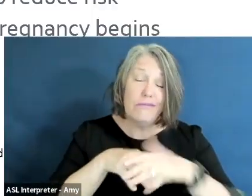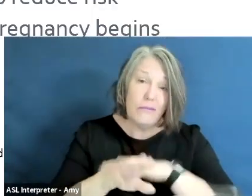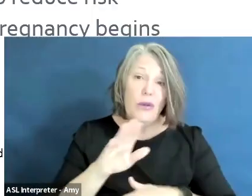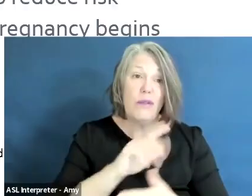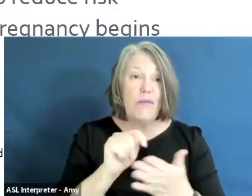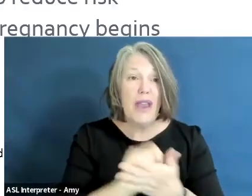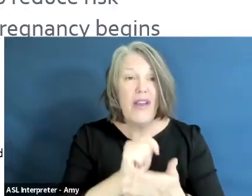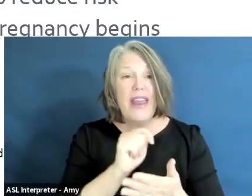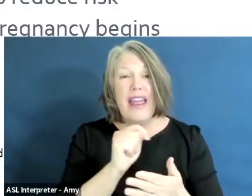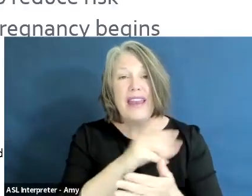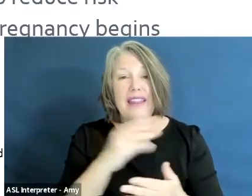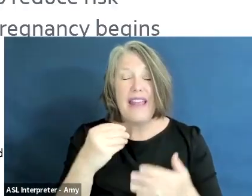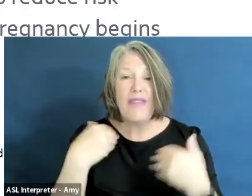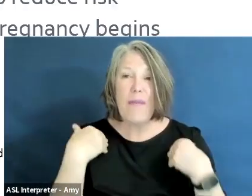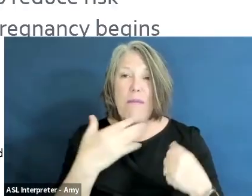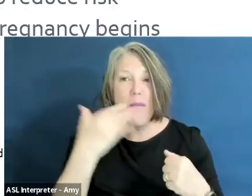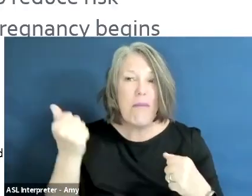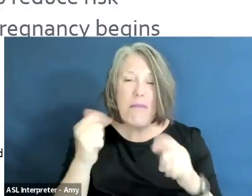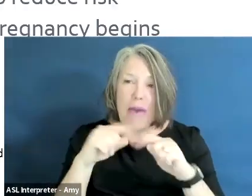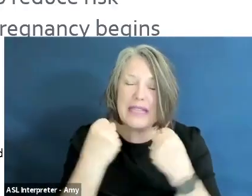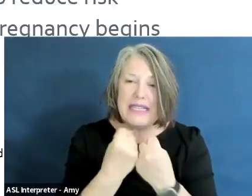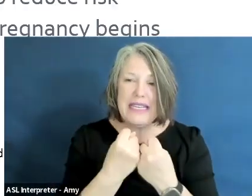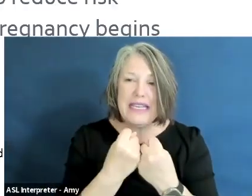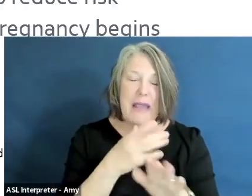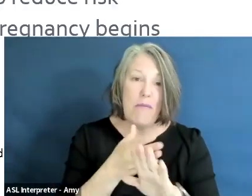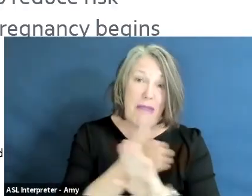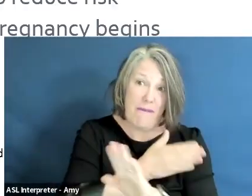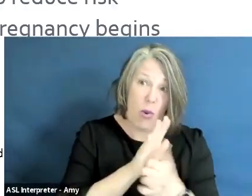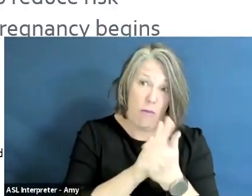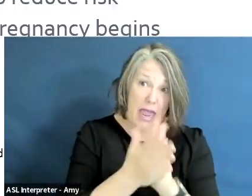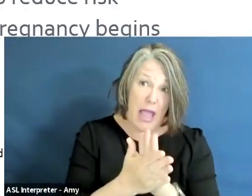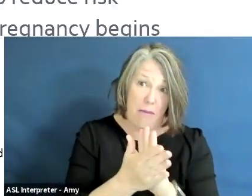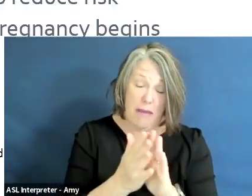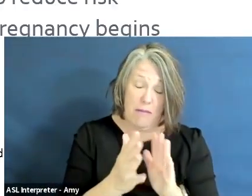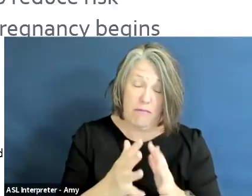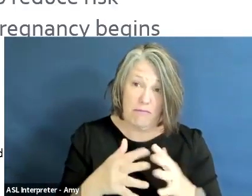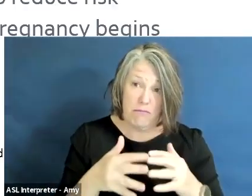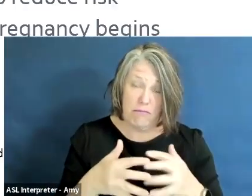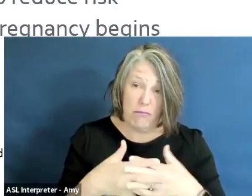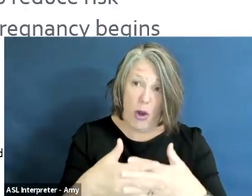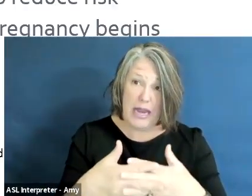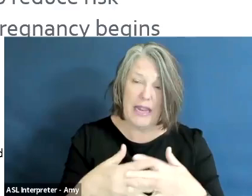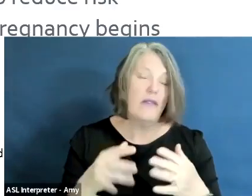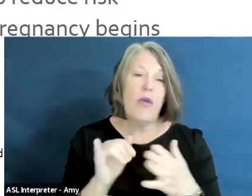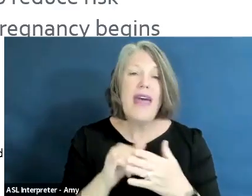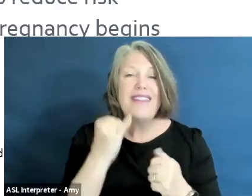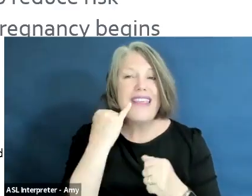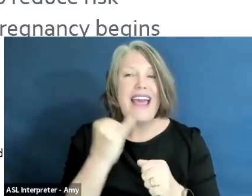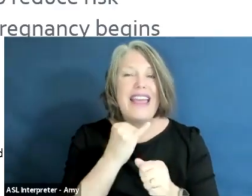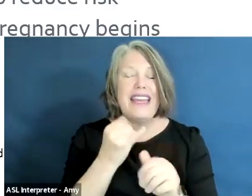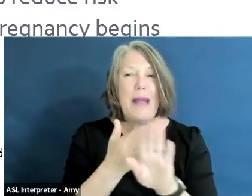and have the best team before becoming pregnant. That's the idea behind a preconception visit.